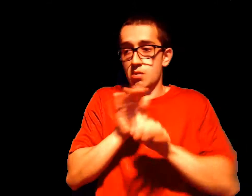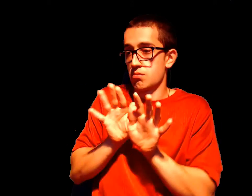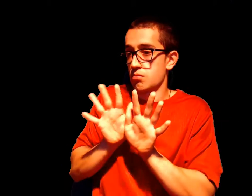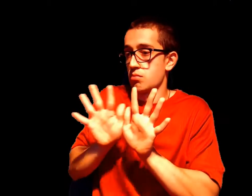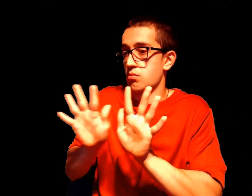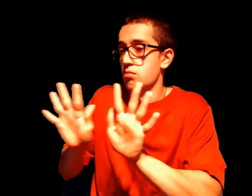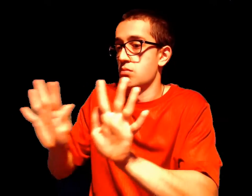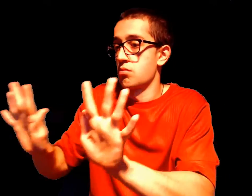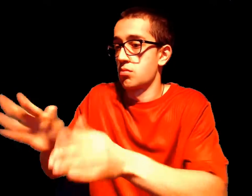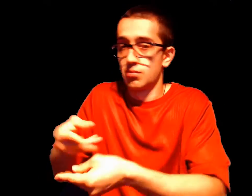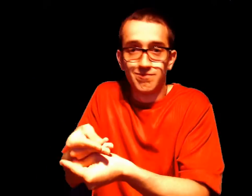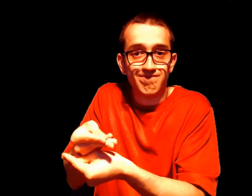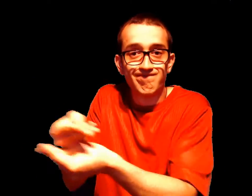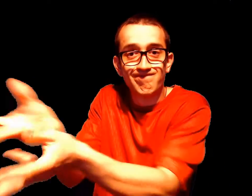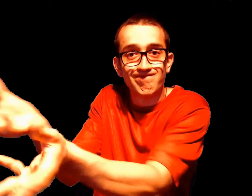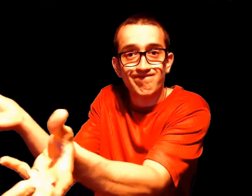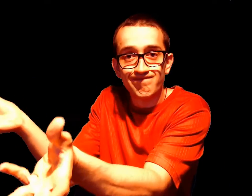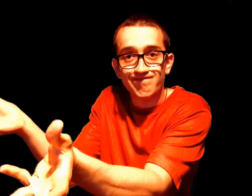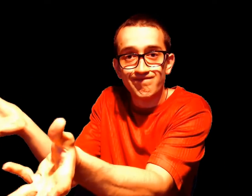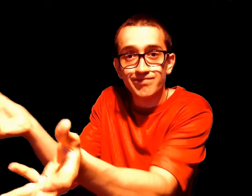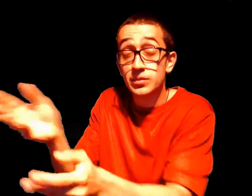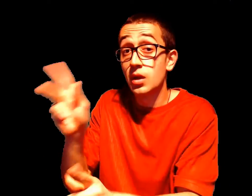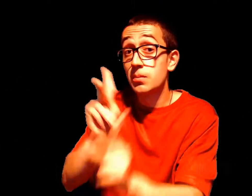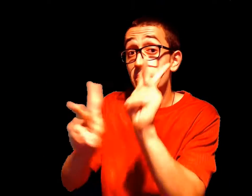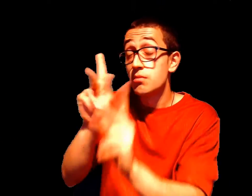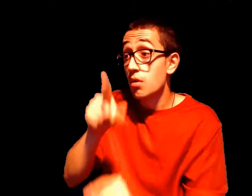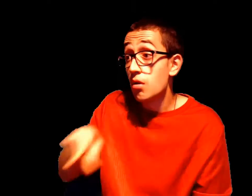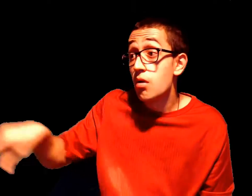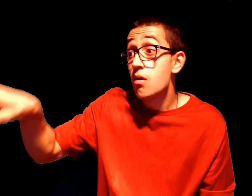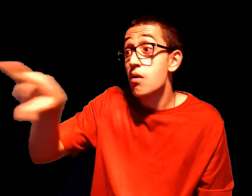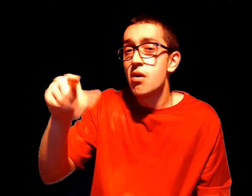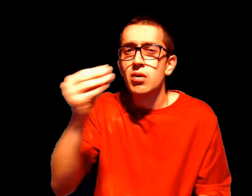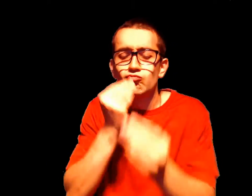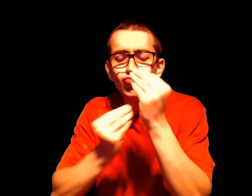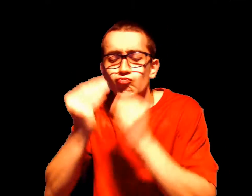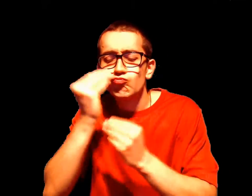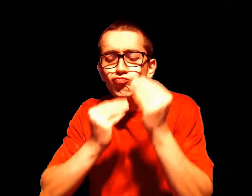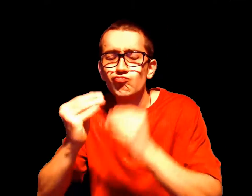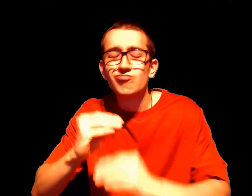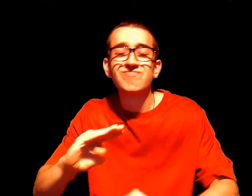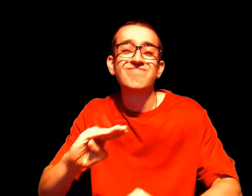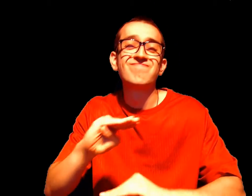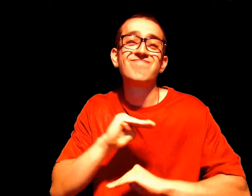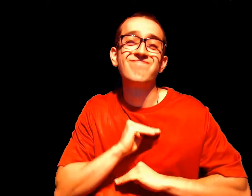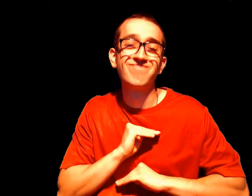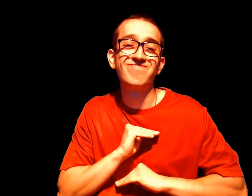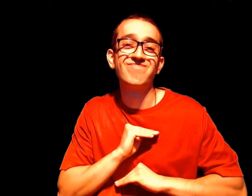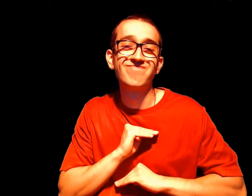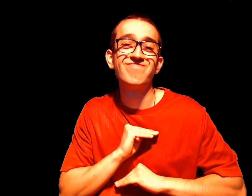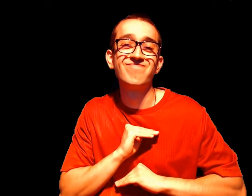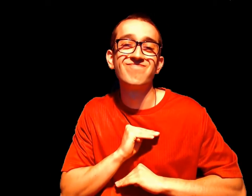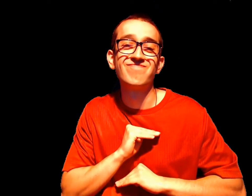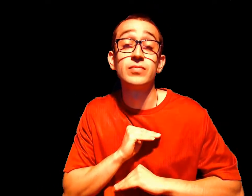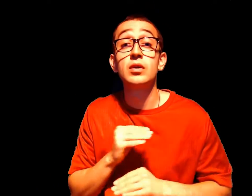who in turn gave them to the crowds. They all ate and were satisfied,